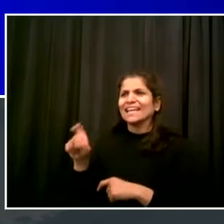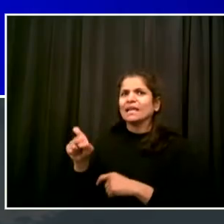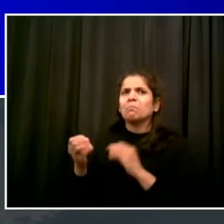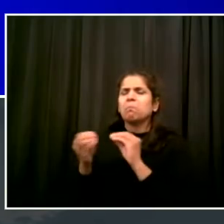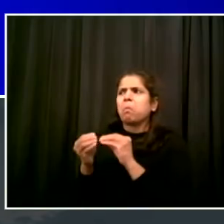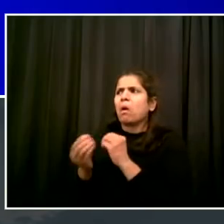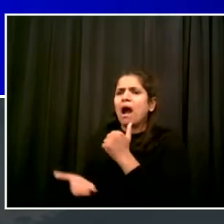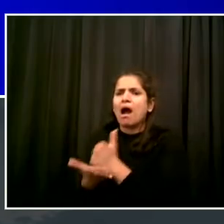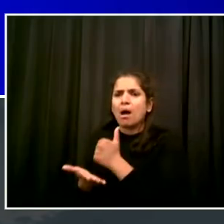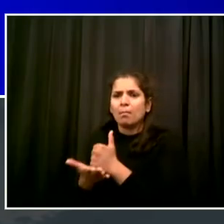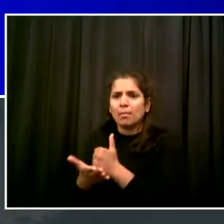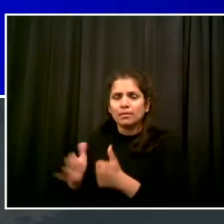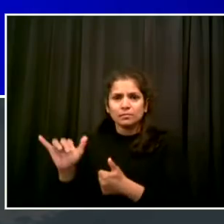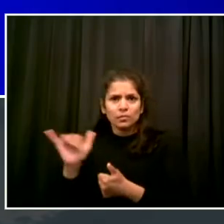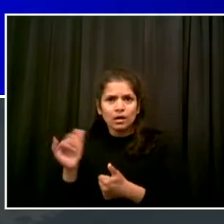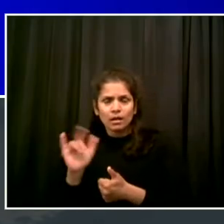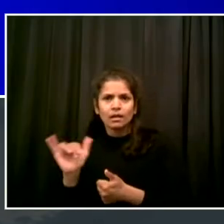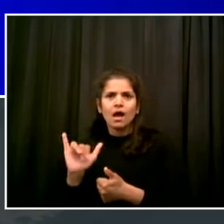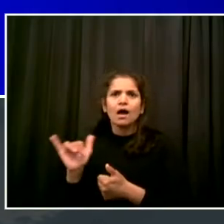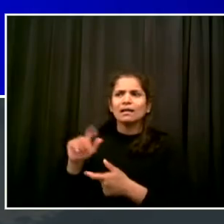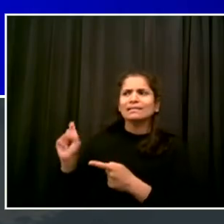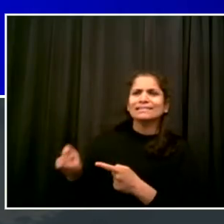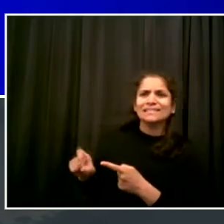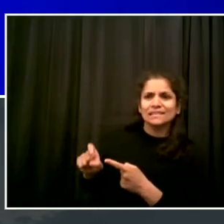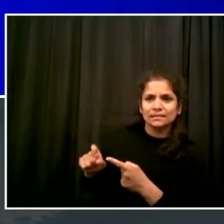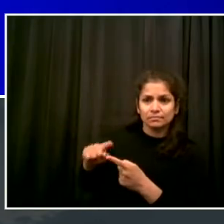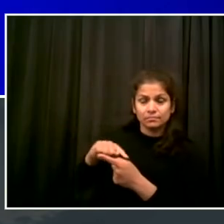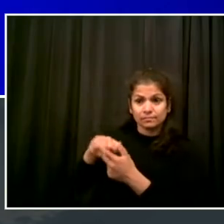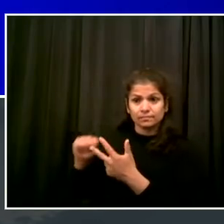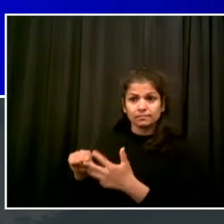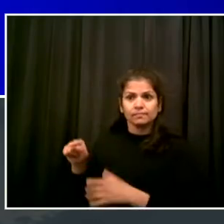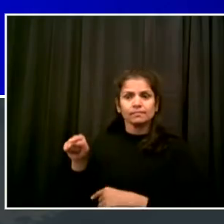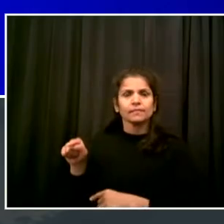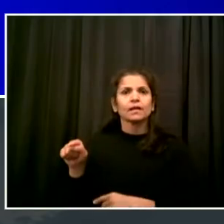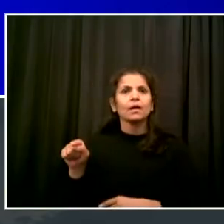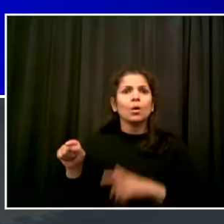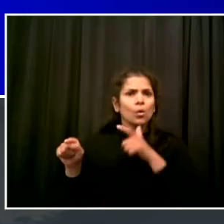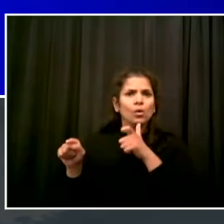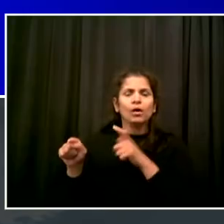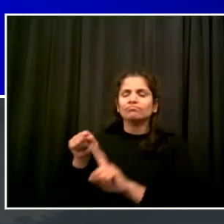THE SAME TIME